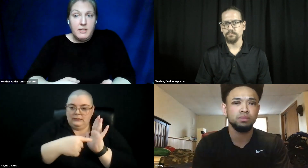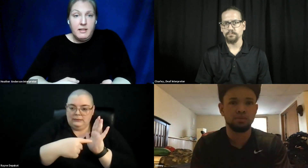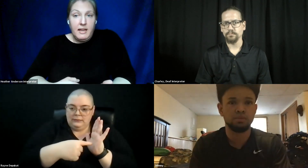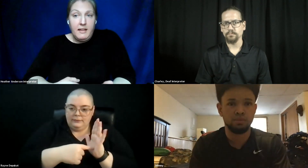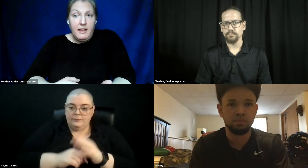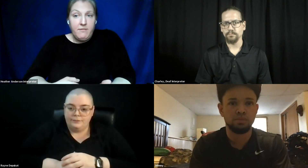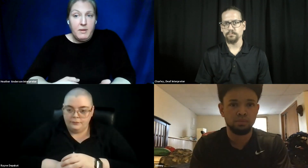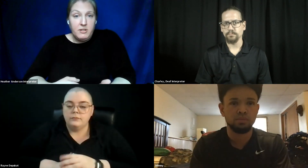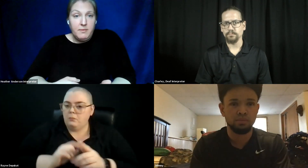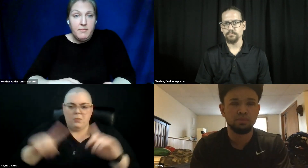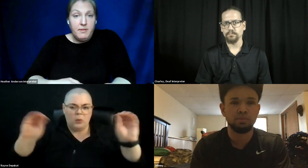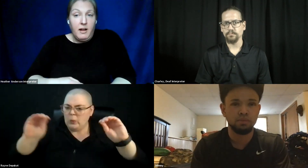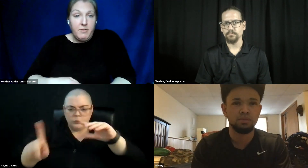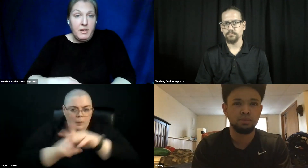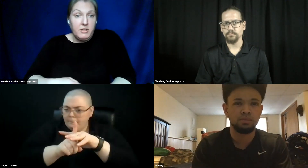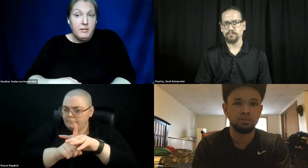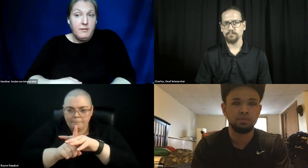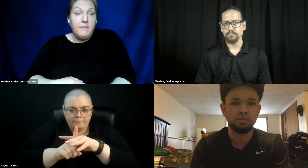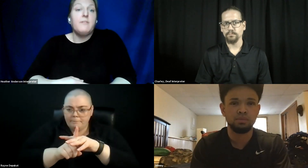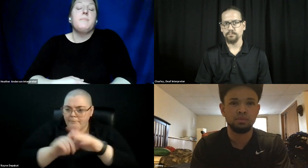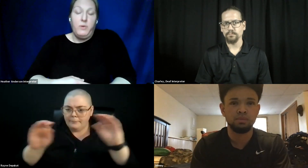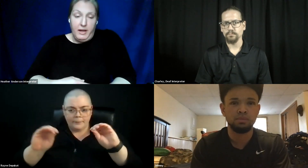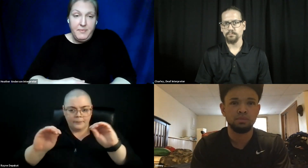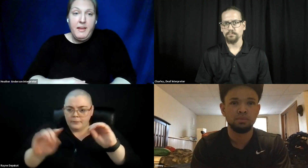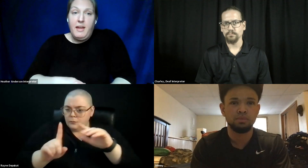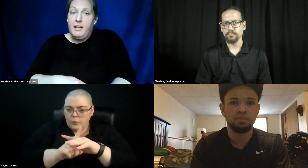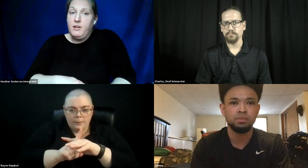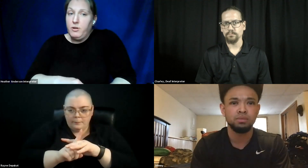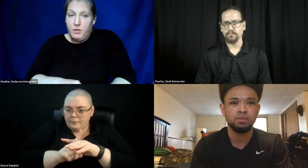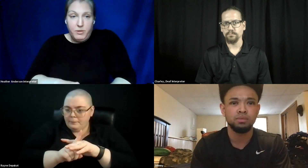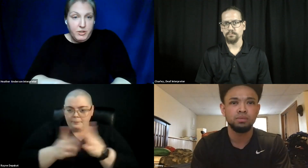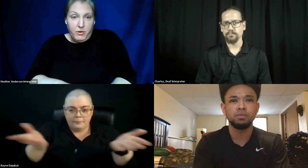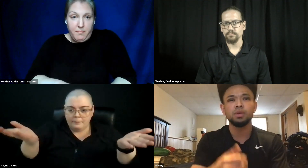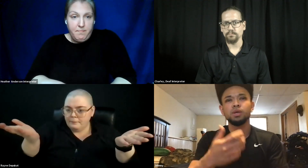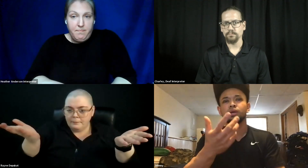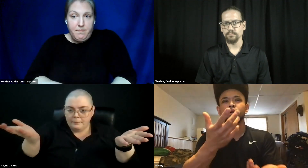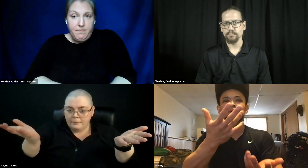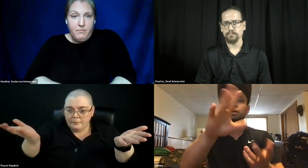And you said that they had the information, the confirmation. Okay, and no interpreter showed up.